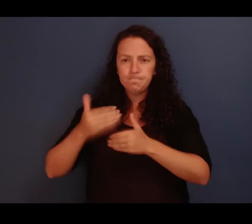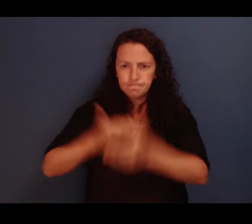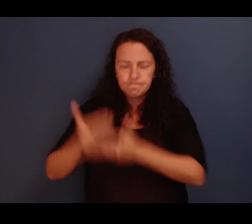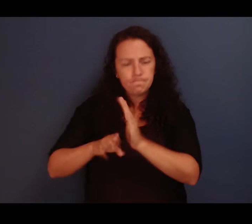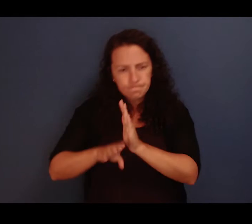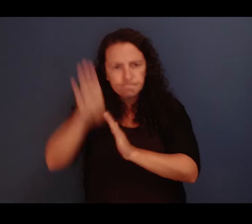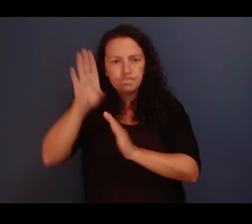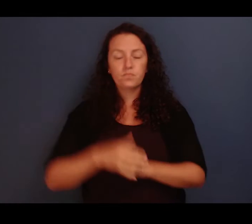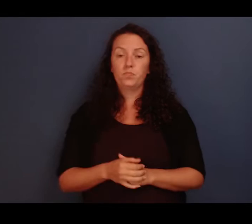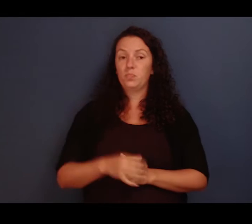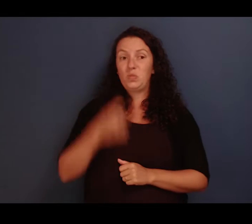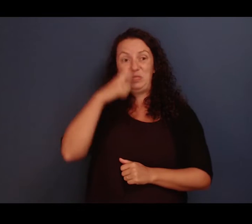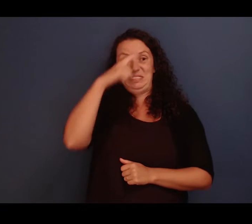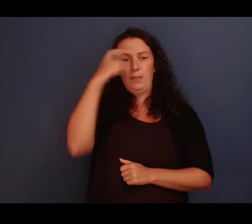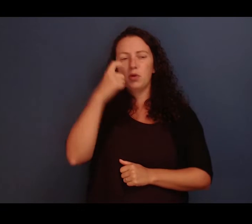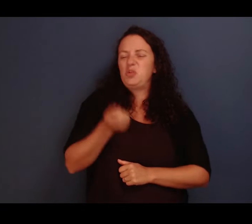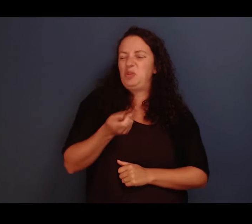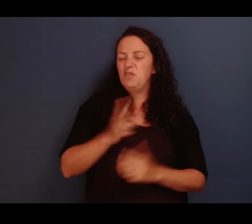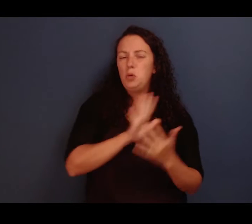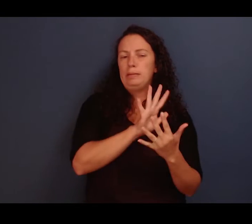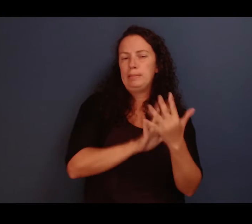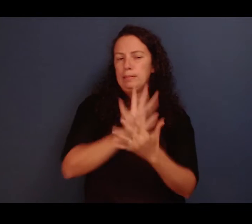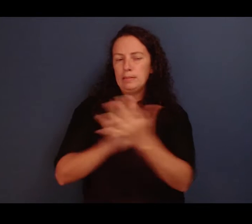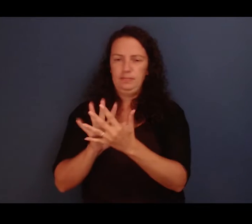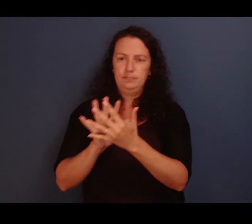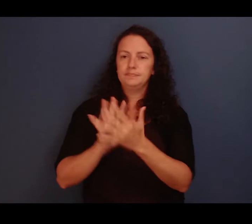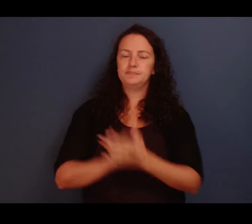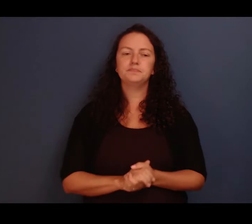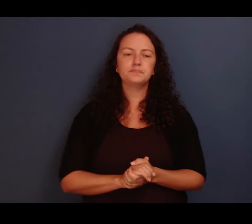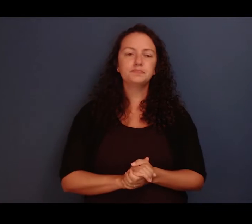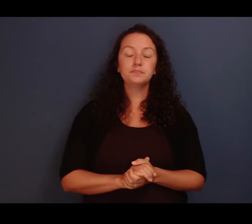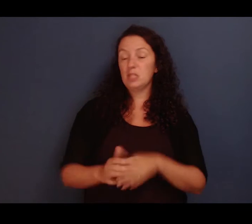During Summer Term, we saw just a few in person classes back on some of our campuses. This